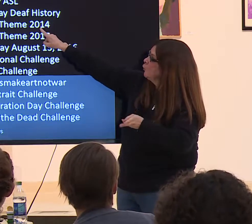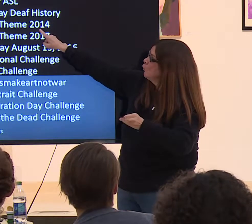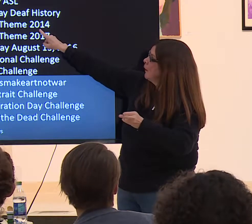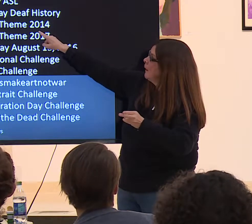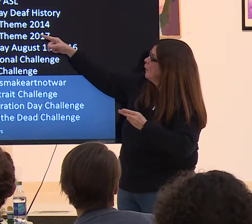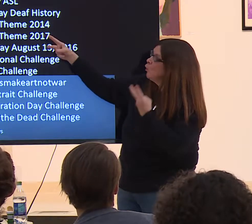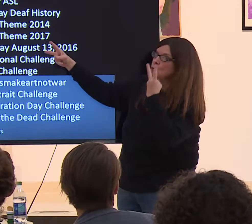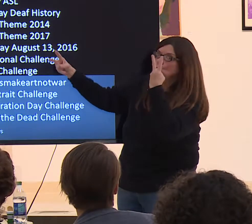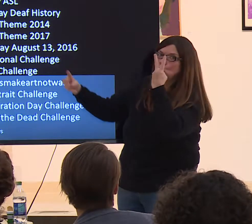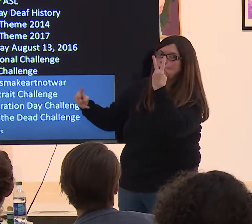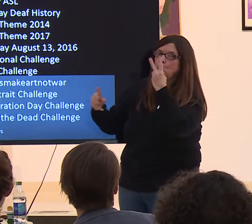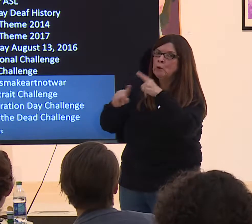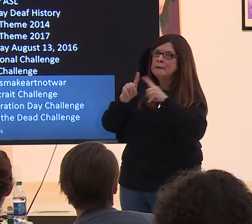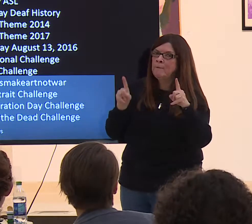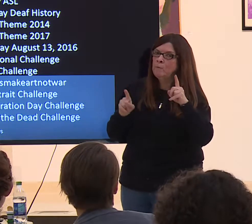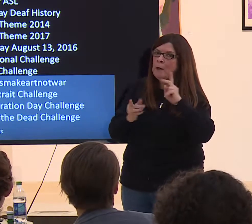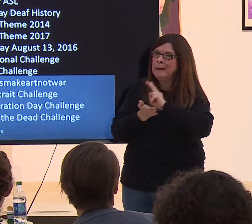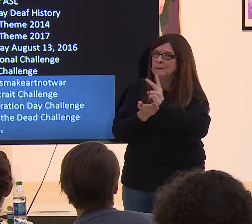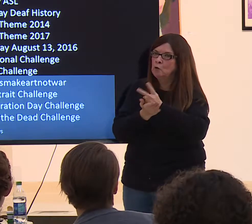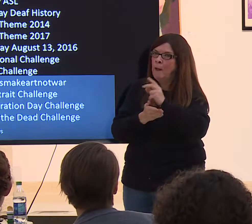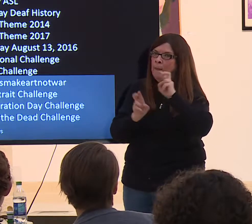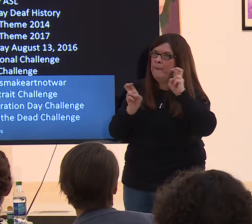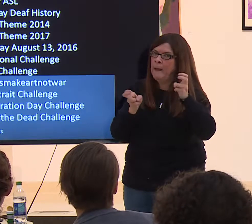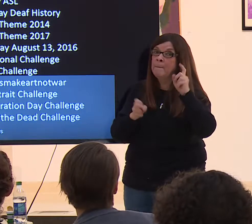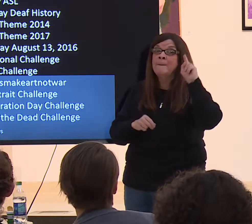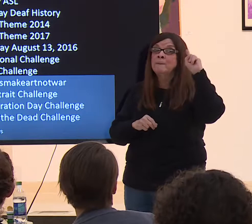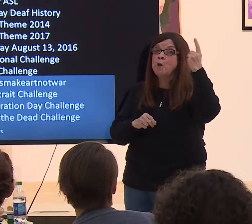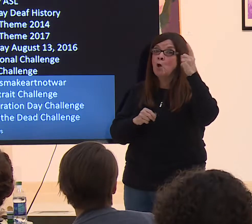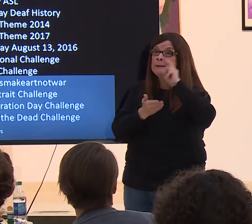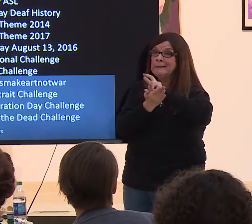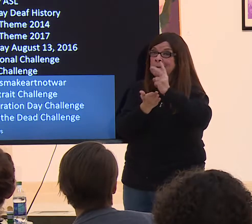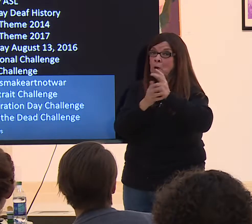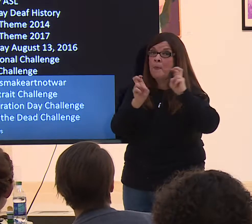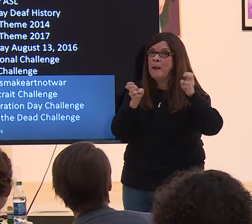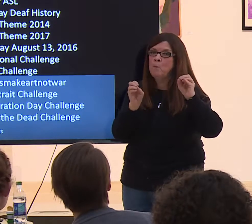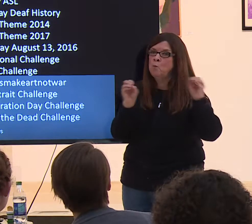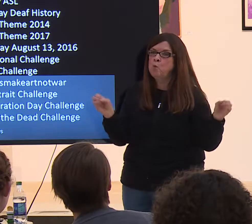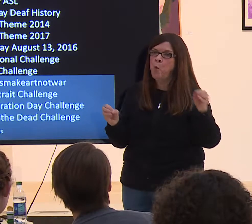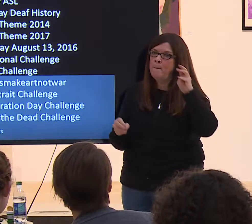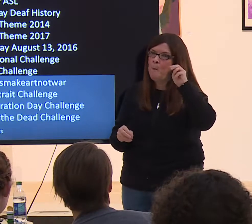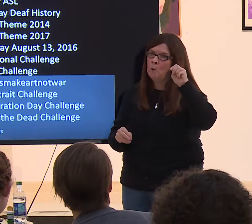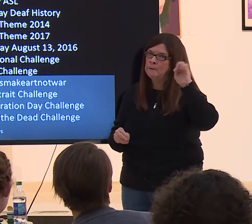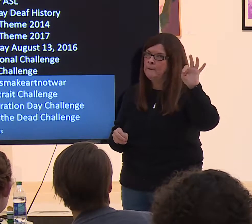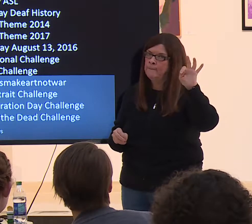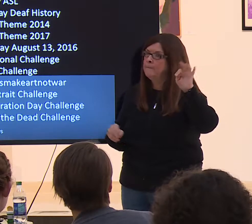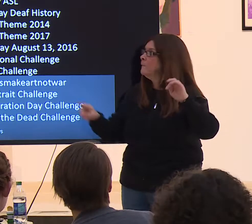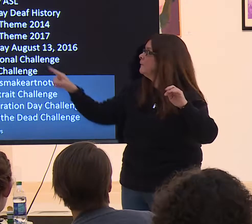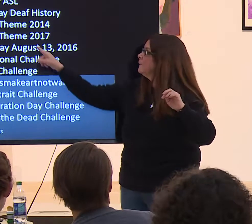several related to ASL. A couple of them used the Kitchen Theme.